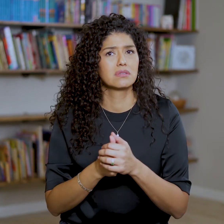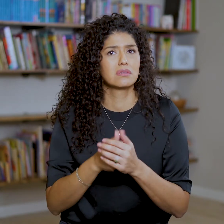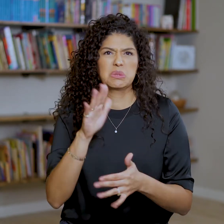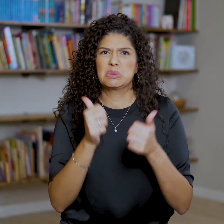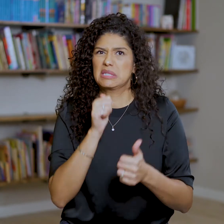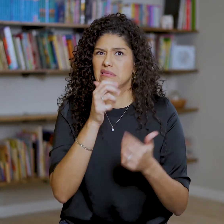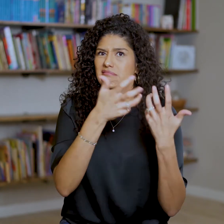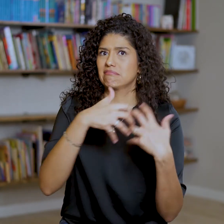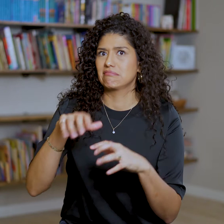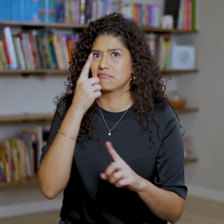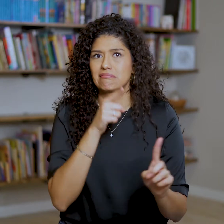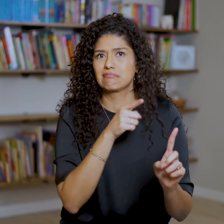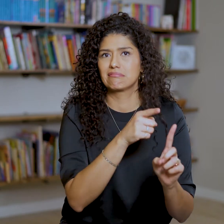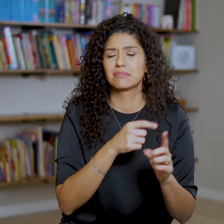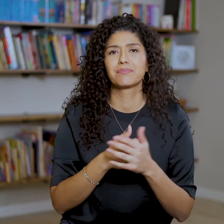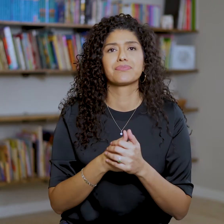which doesn’t go well for him, by the way.